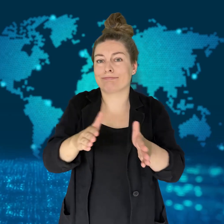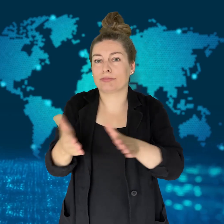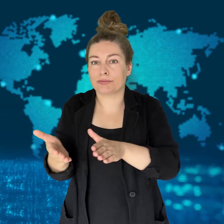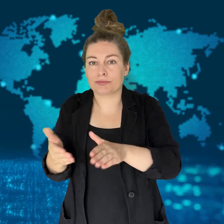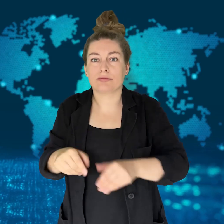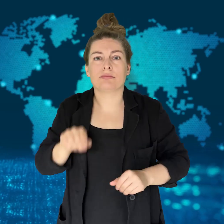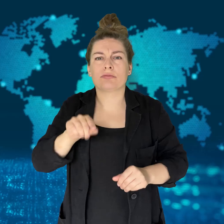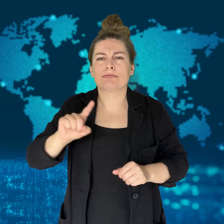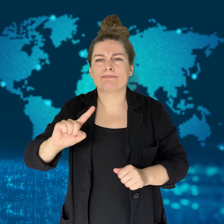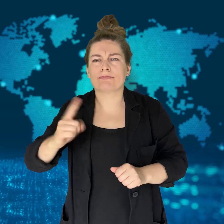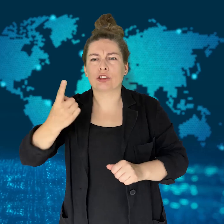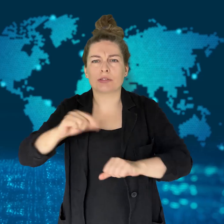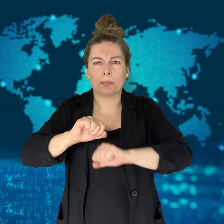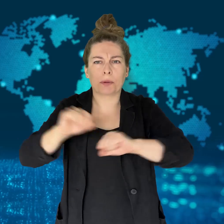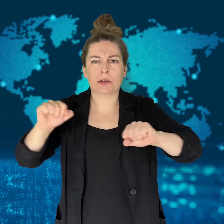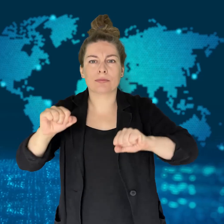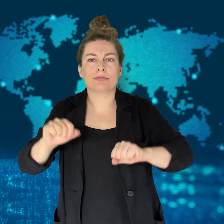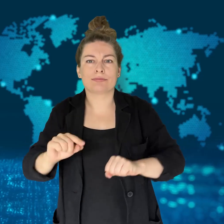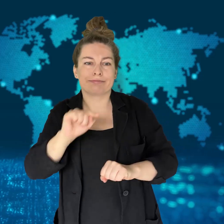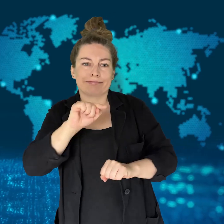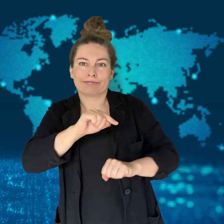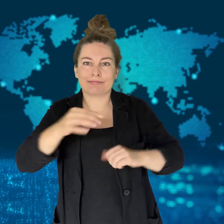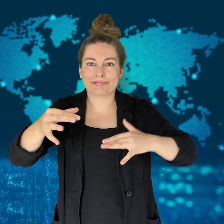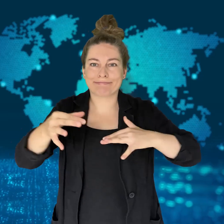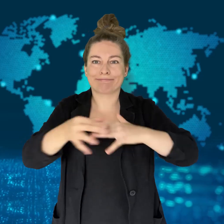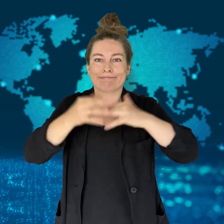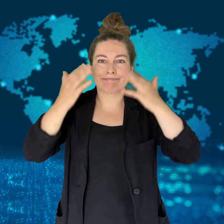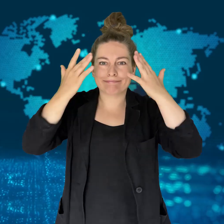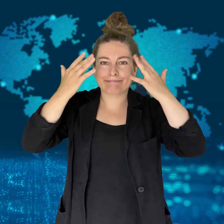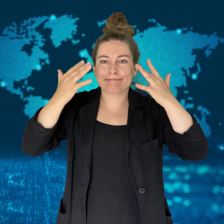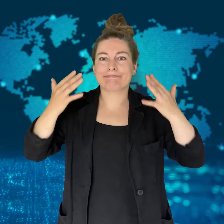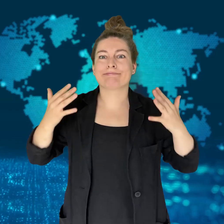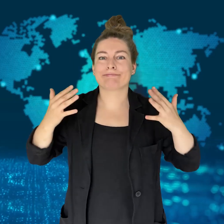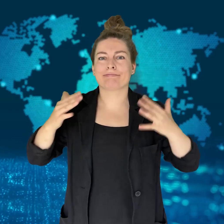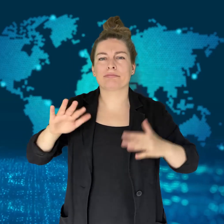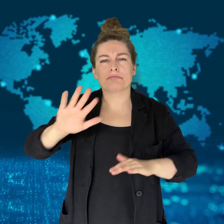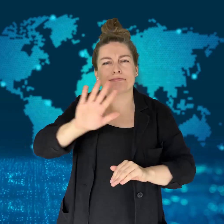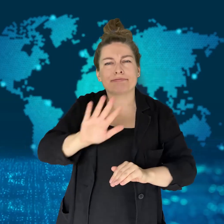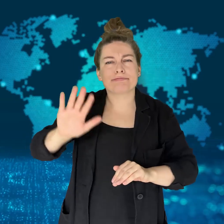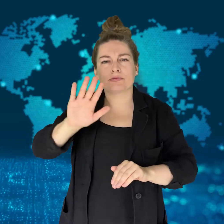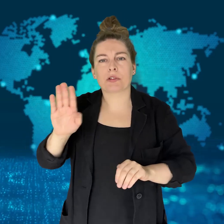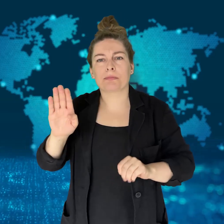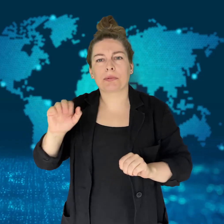Men, women, and children were killed.